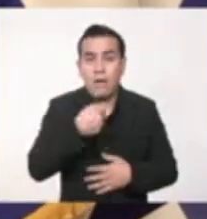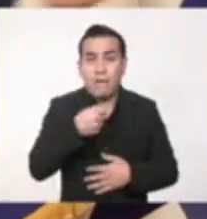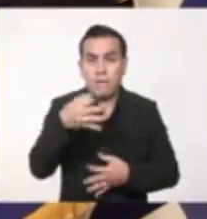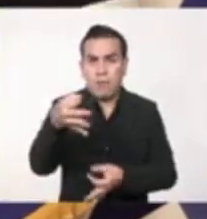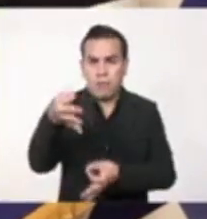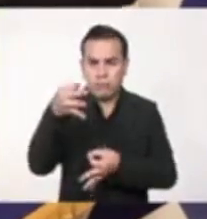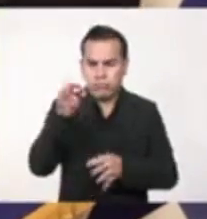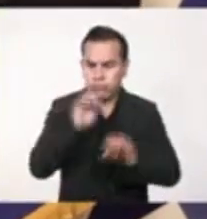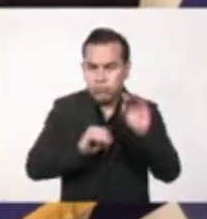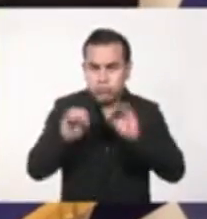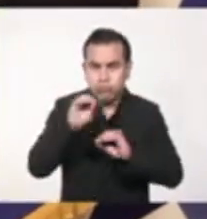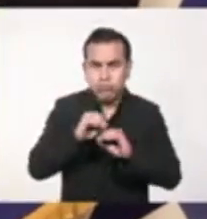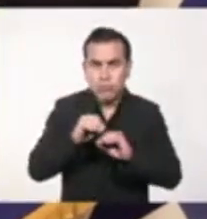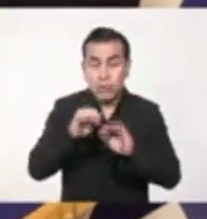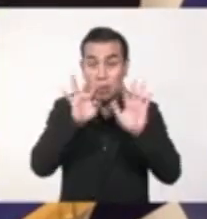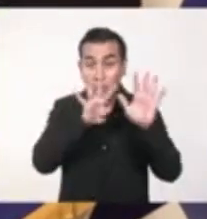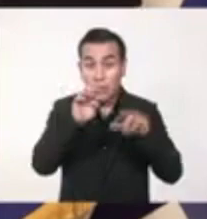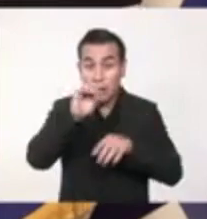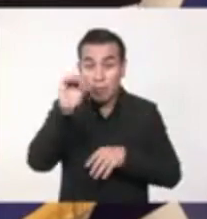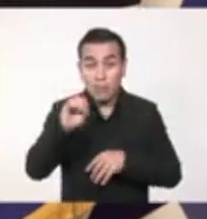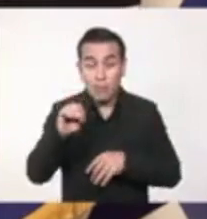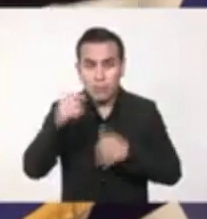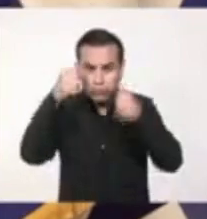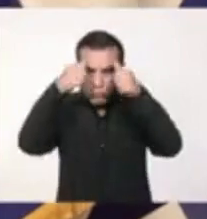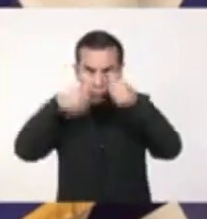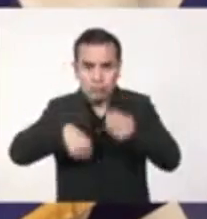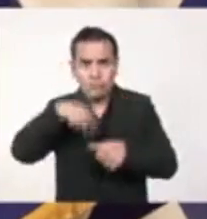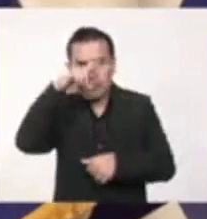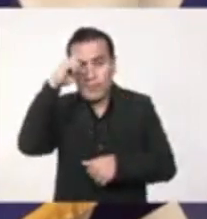ninety percent approval. We'll get seventy-one